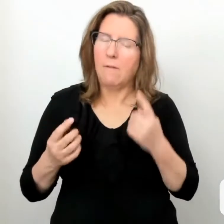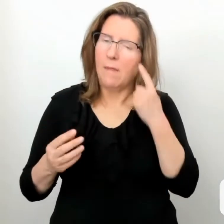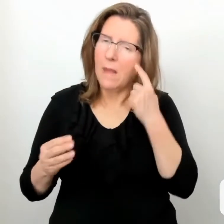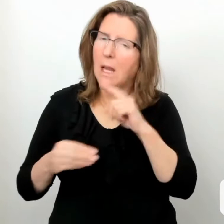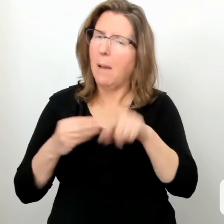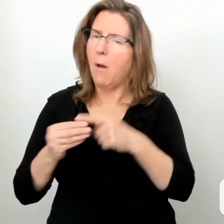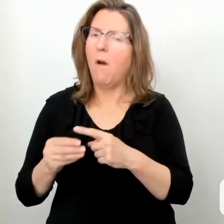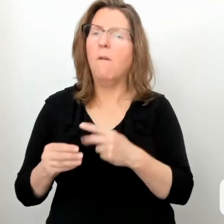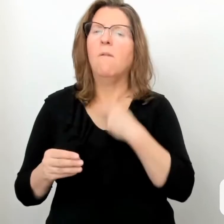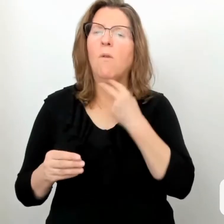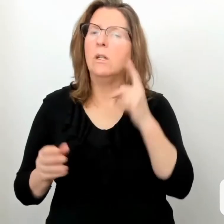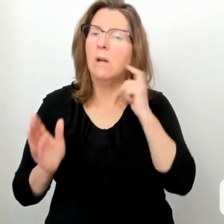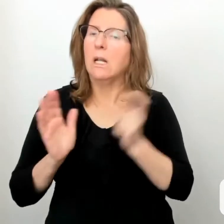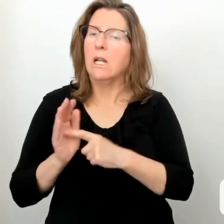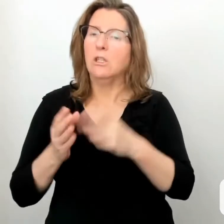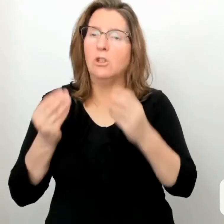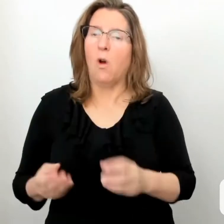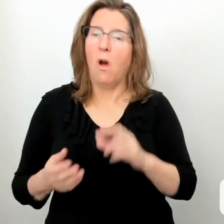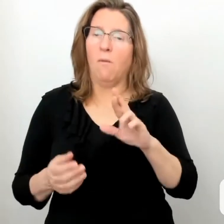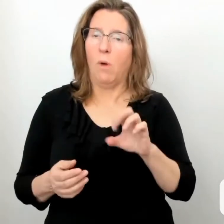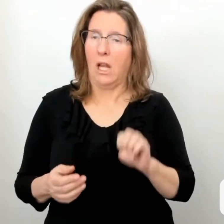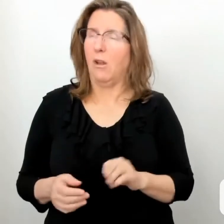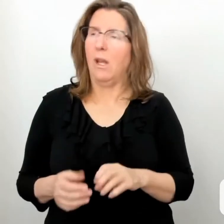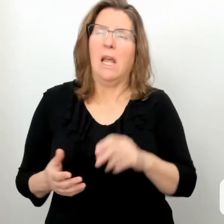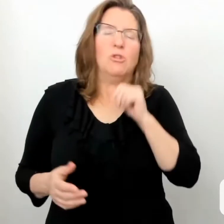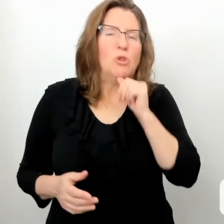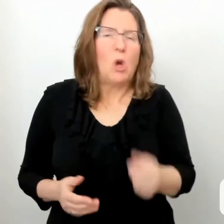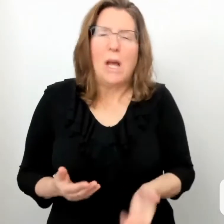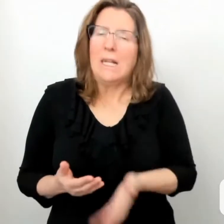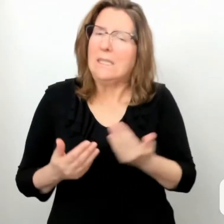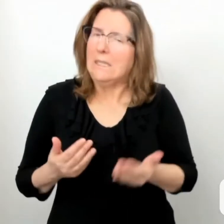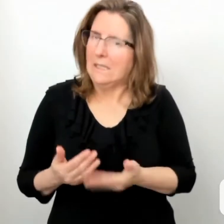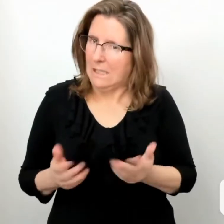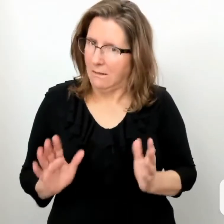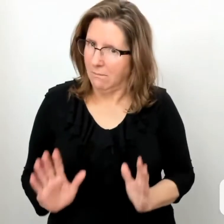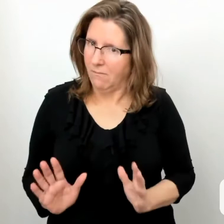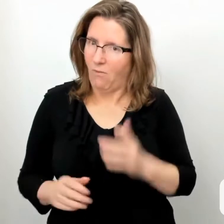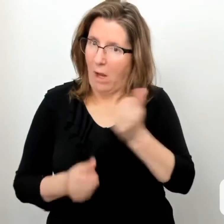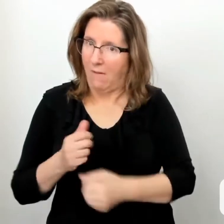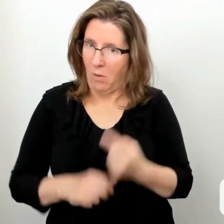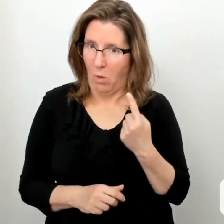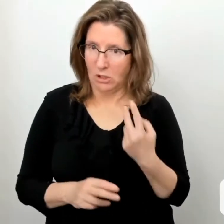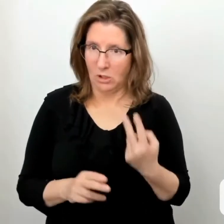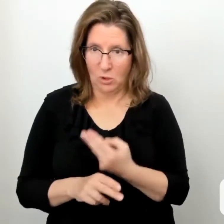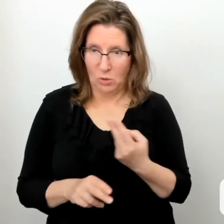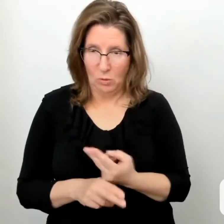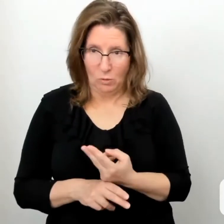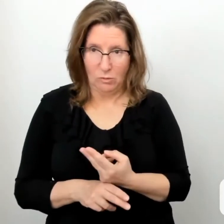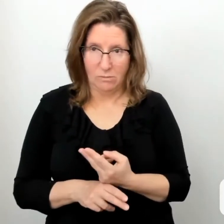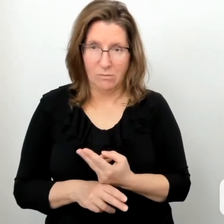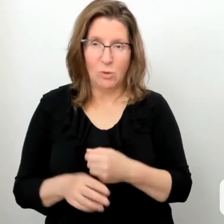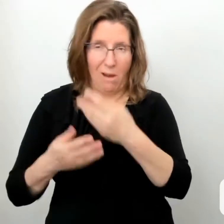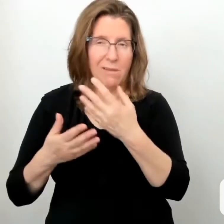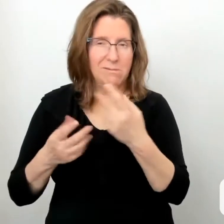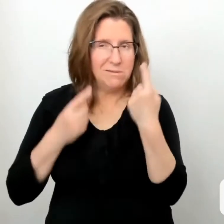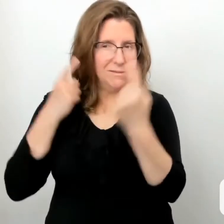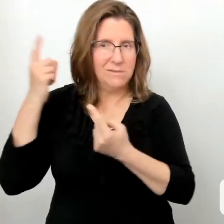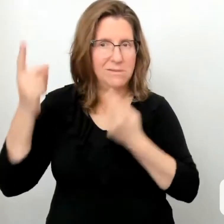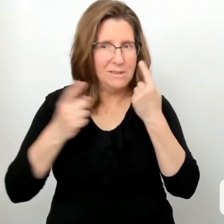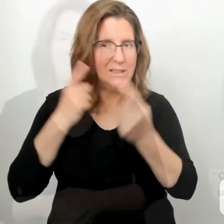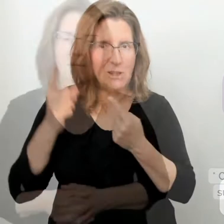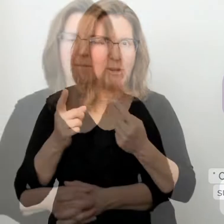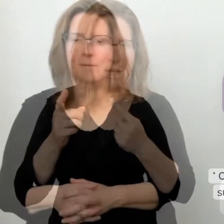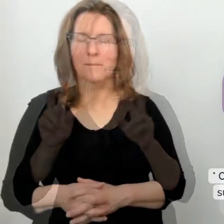Voice recognition software is not easy for everyone to use. Keep that in mind.